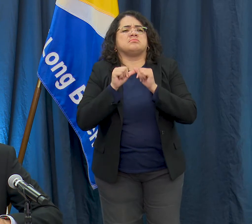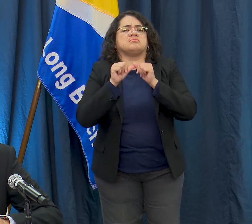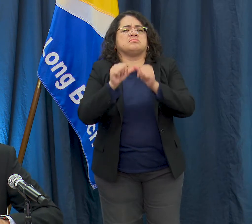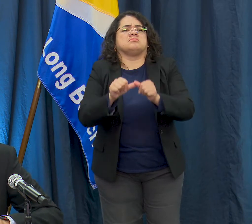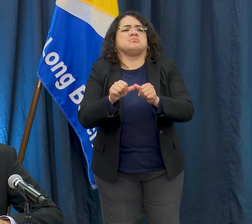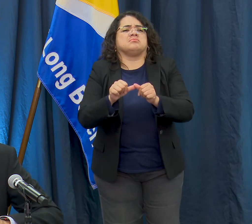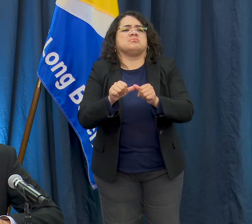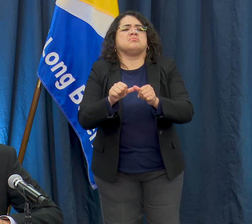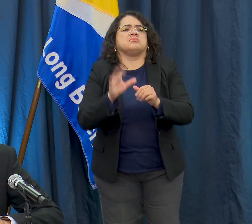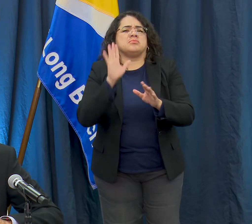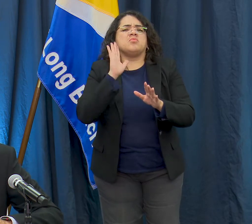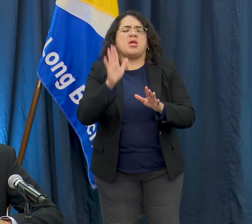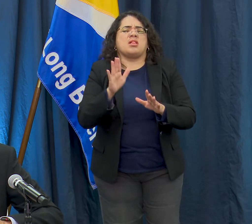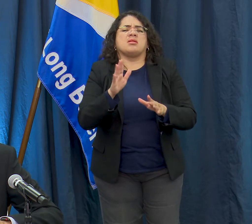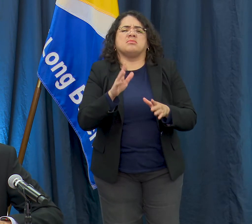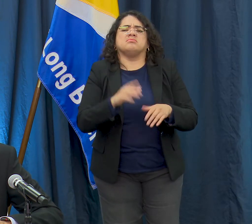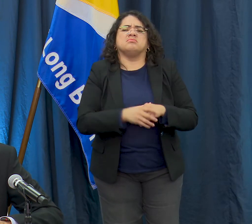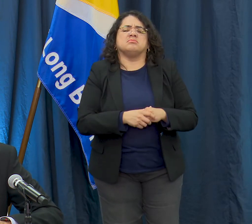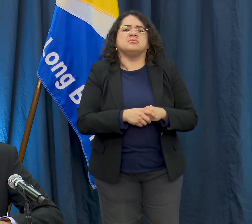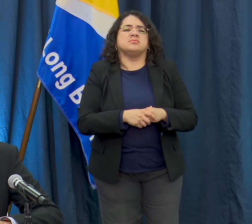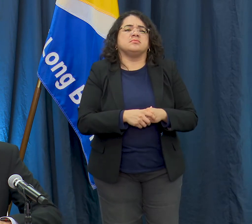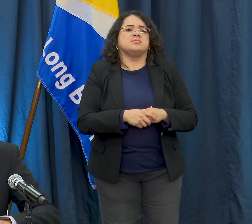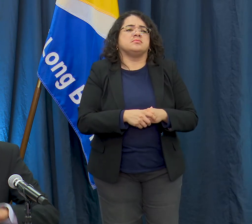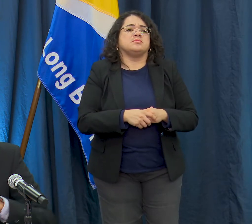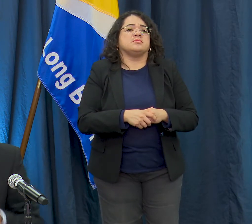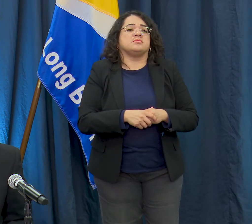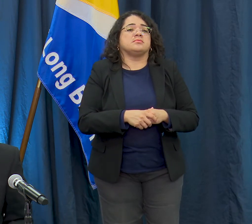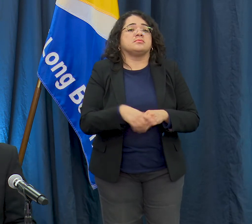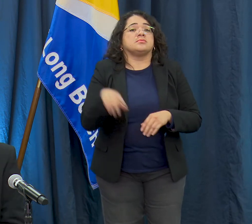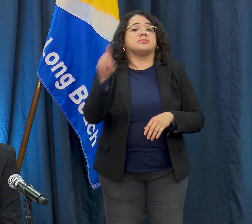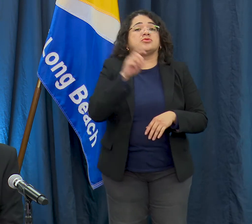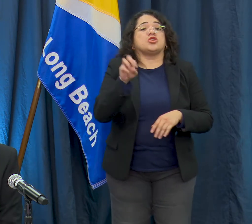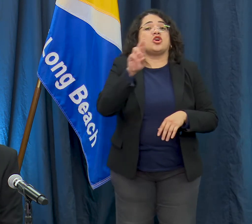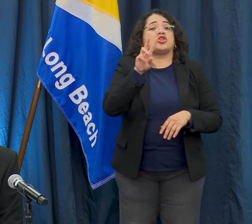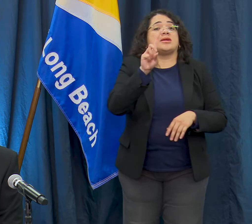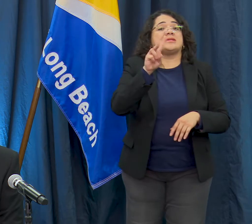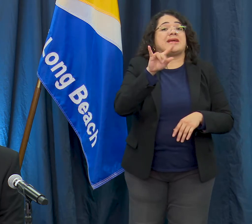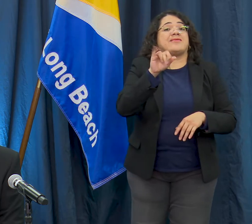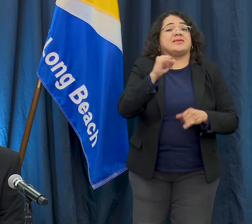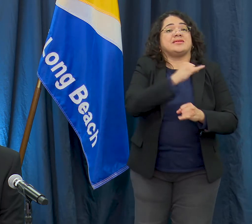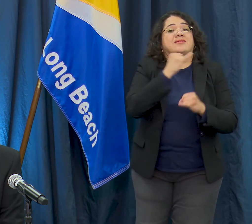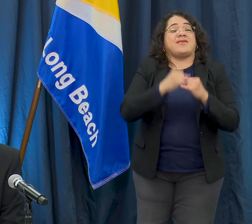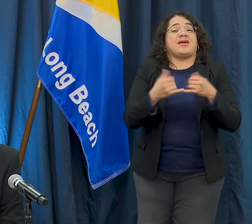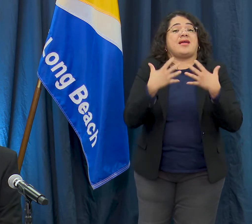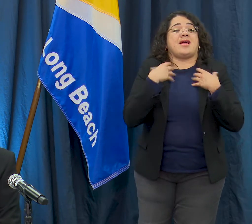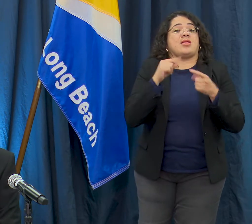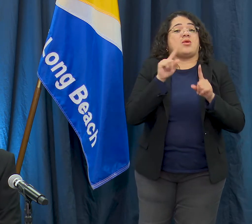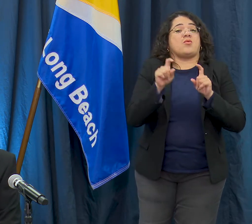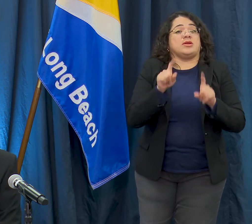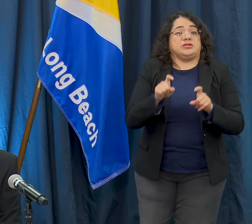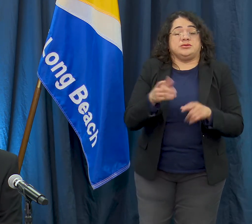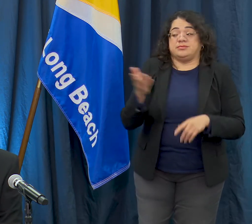that those will continue as well. All right we're going to switch over to Dr. Davis for some final health questions and then we'll switch back to the Mayor